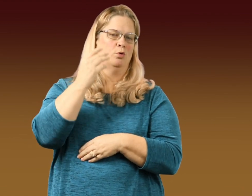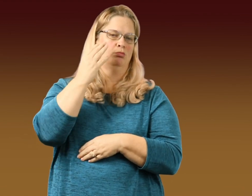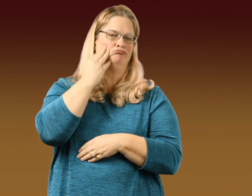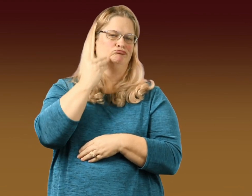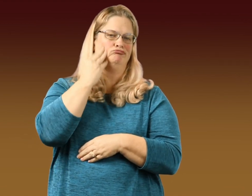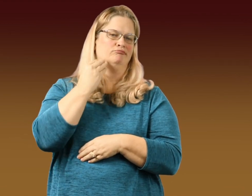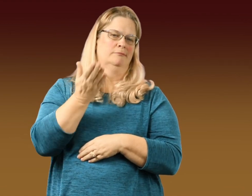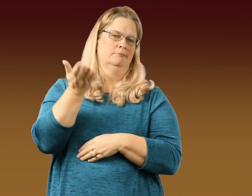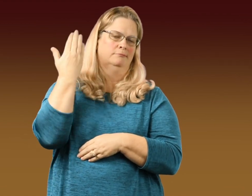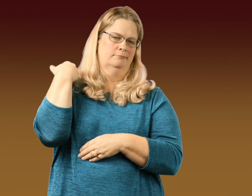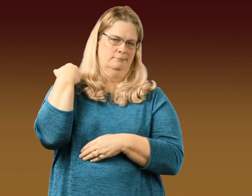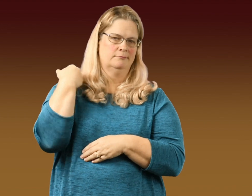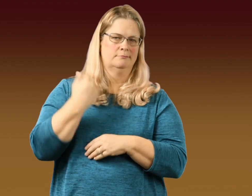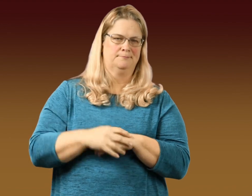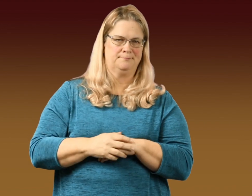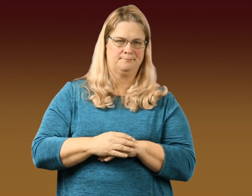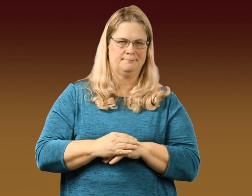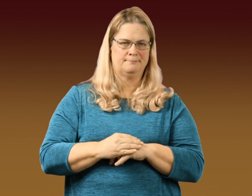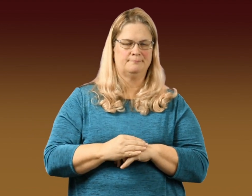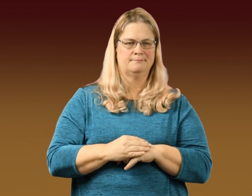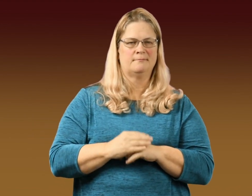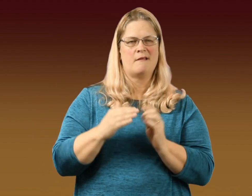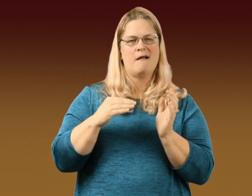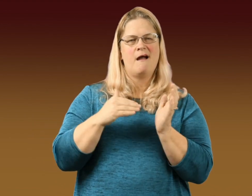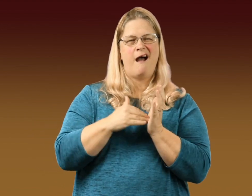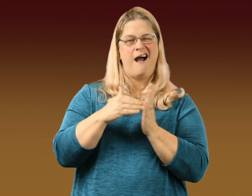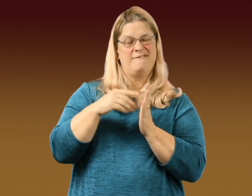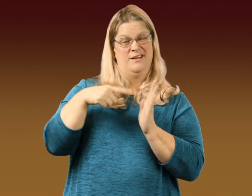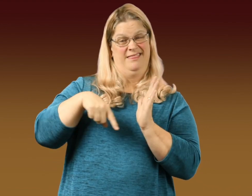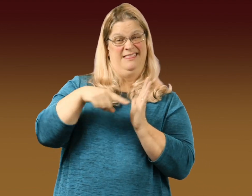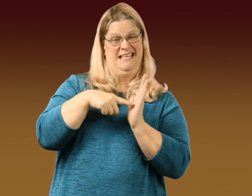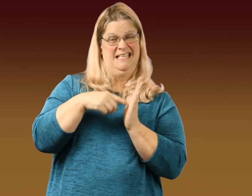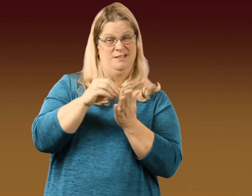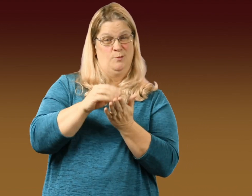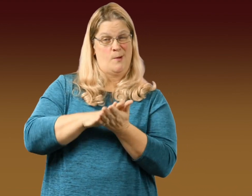It's those personal experiences that stick with us.